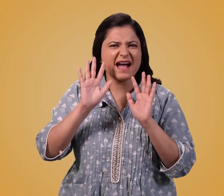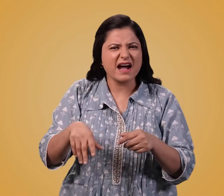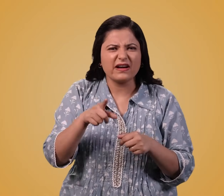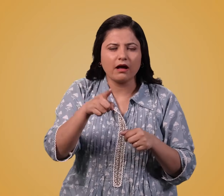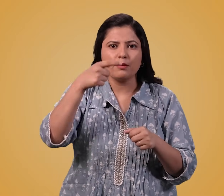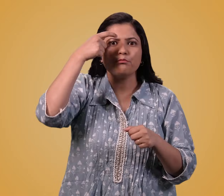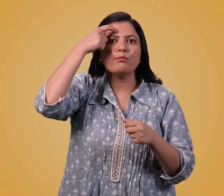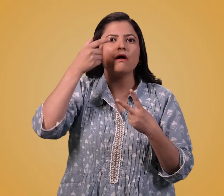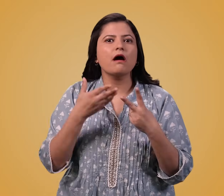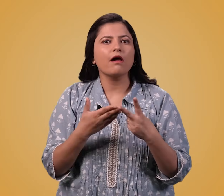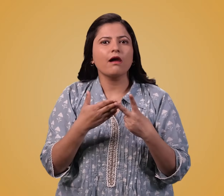You all must have faced this problem.